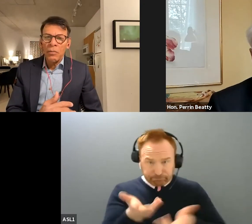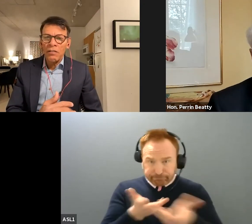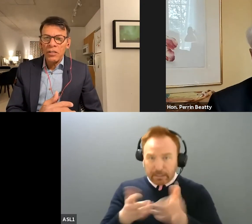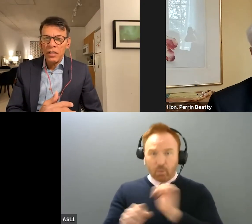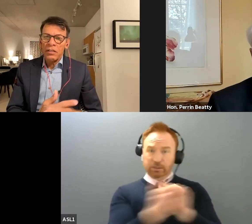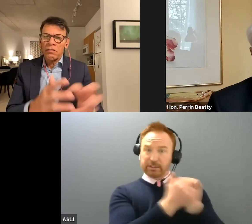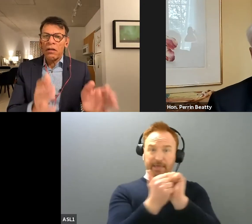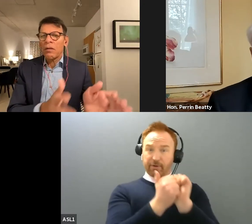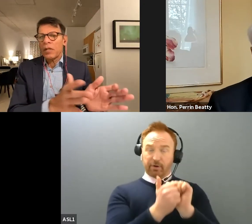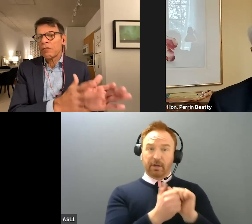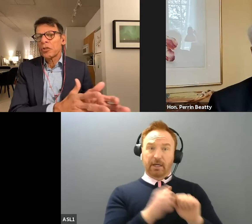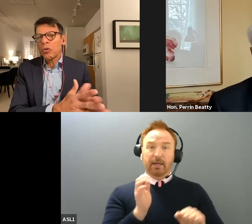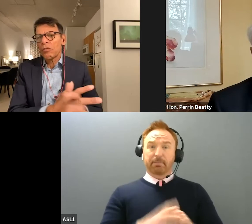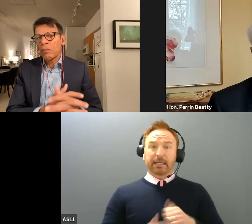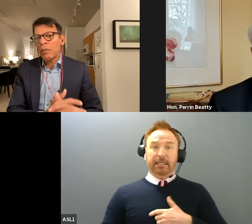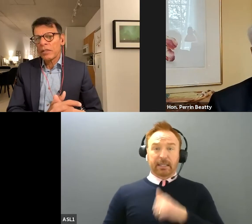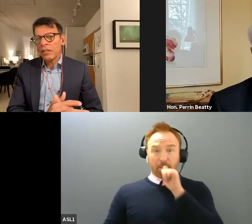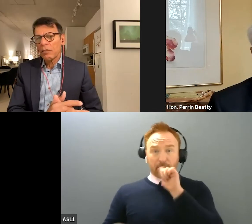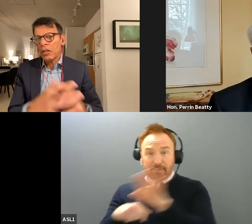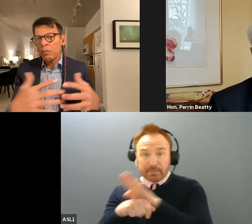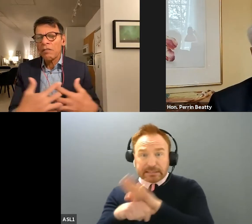the private sector. The federal government has control over the public sector, but the private